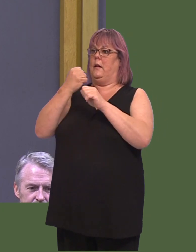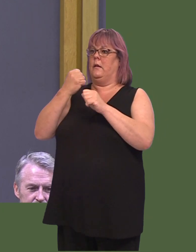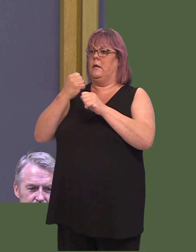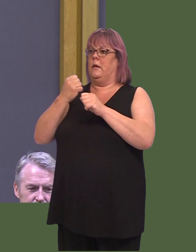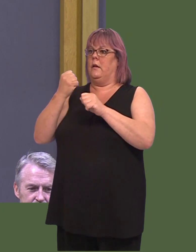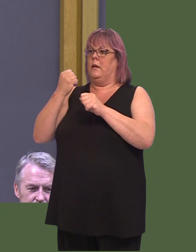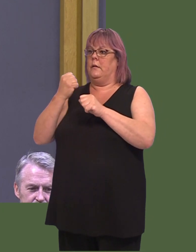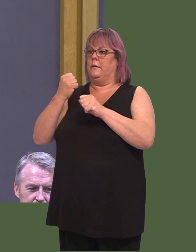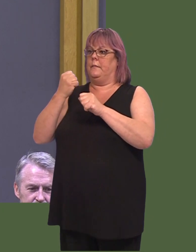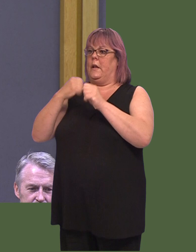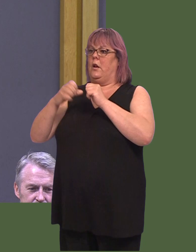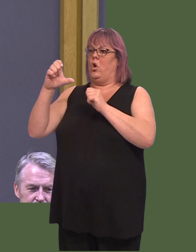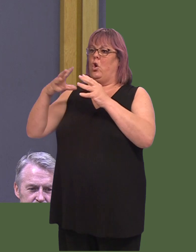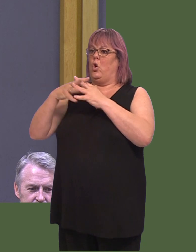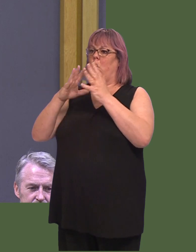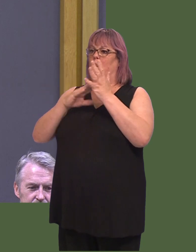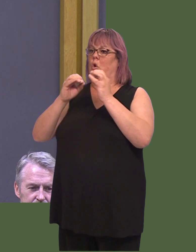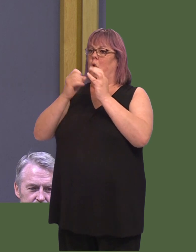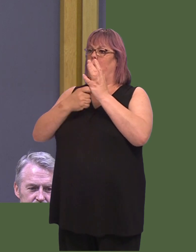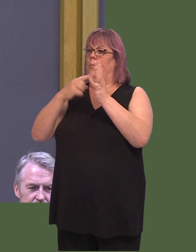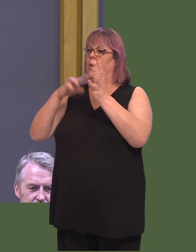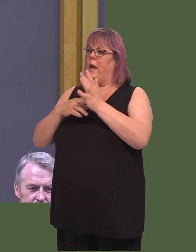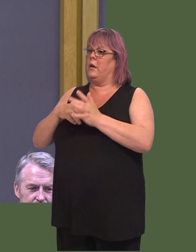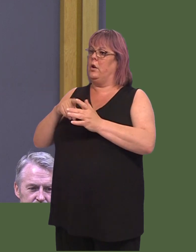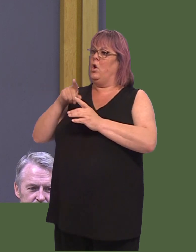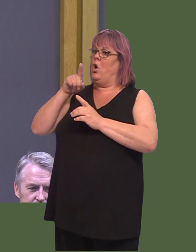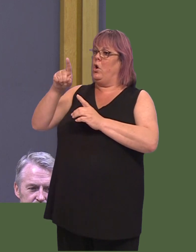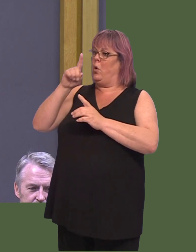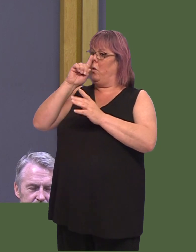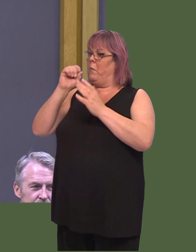parts of the Caerphilly constituency by the time the hospital opens?